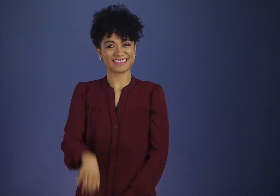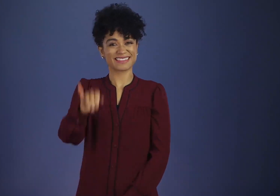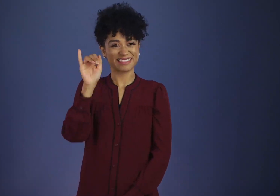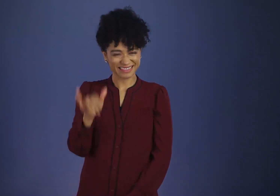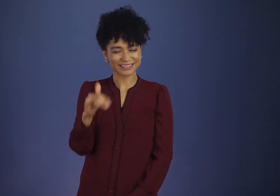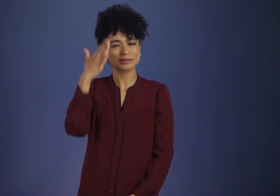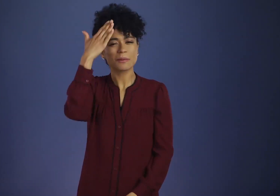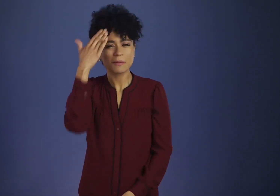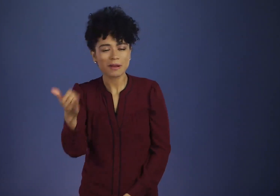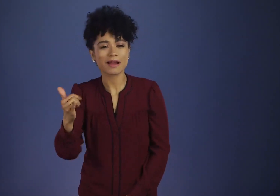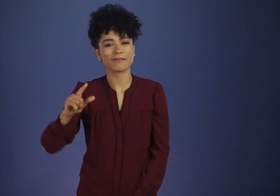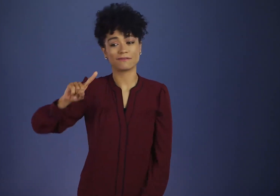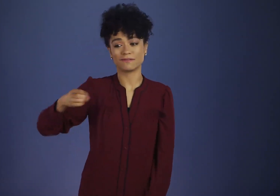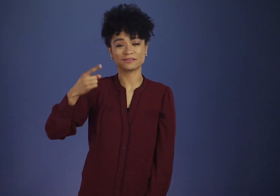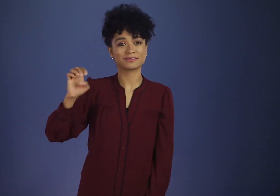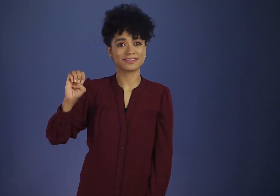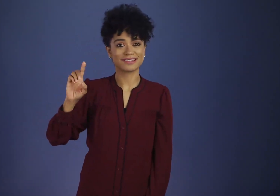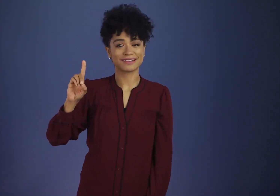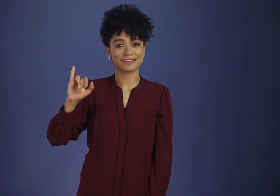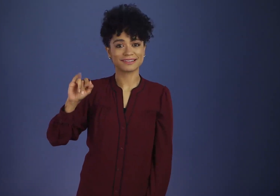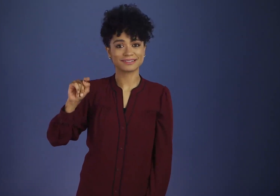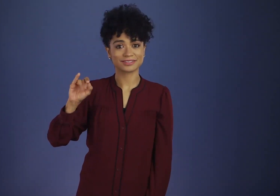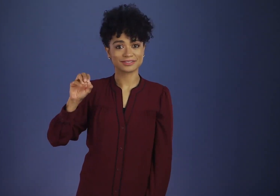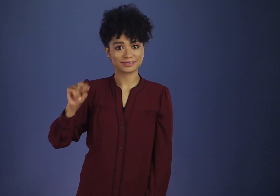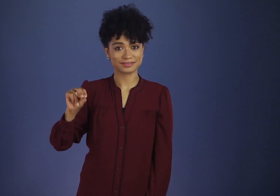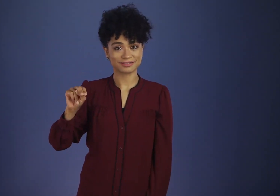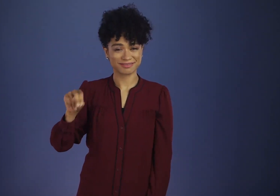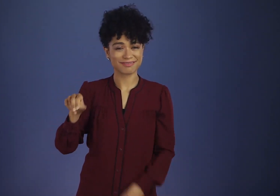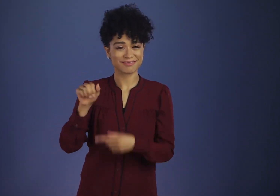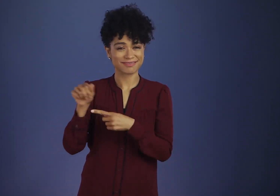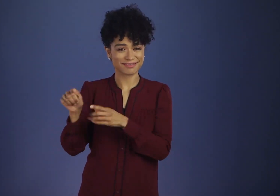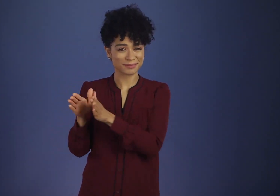That is why the first edition of the book “Alcoholics Anonymous,”